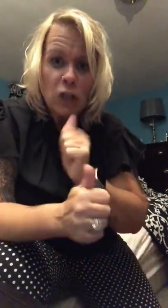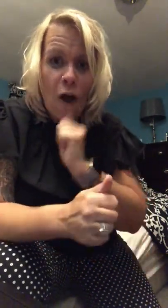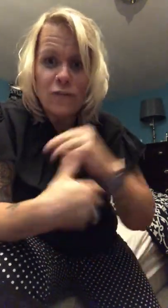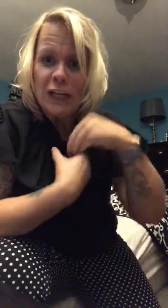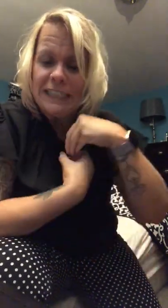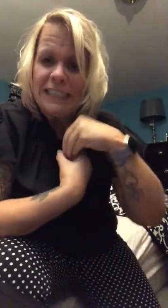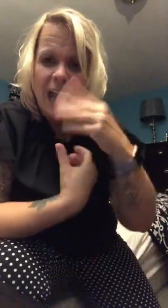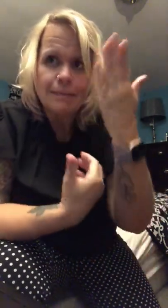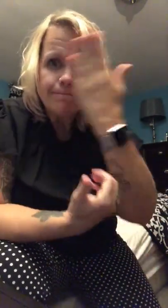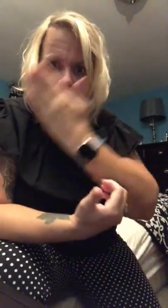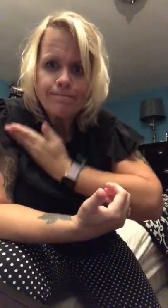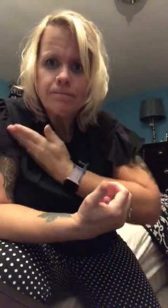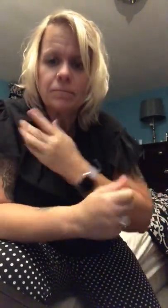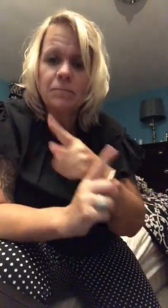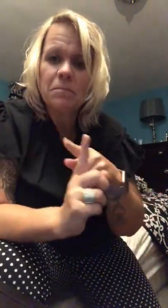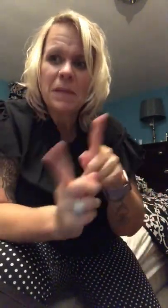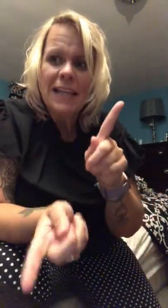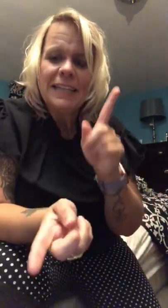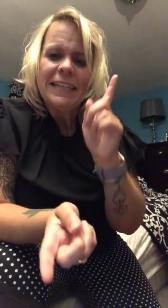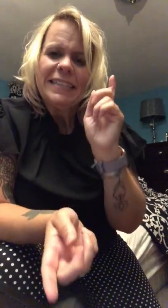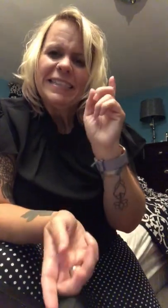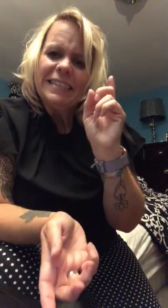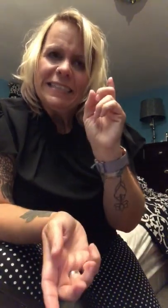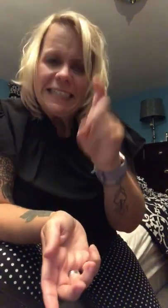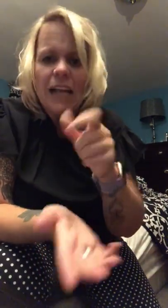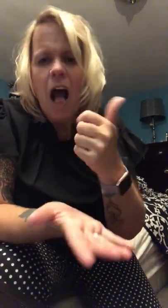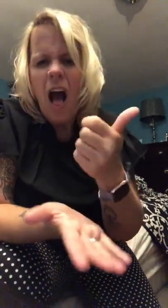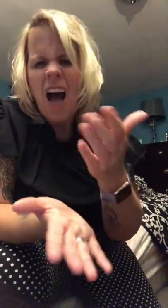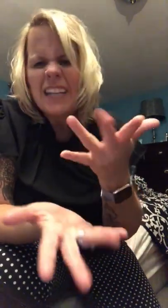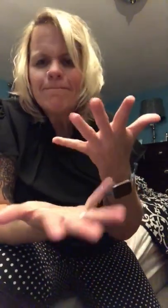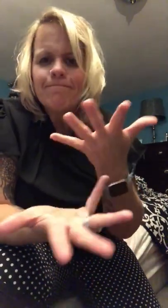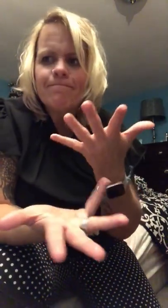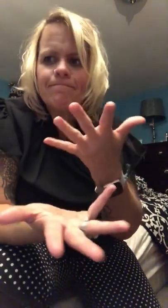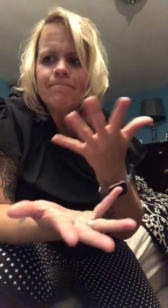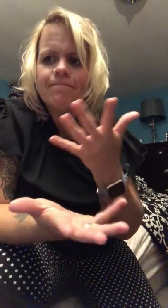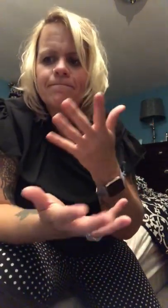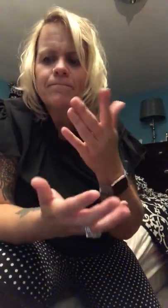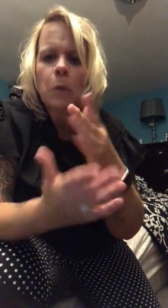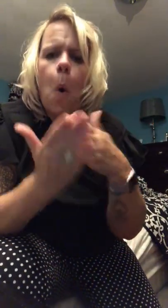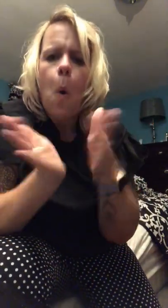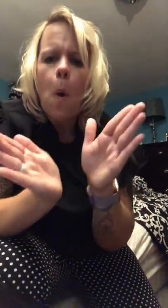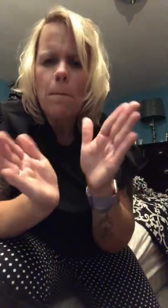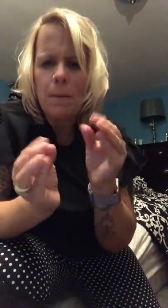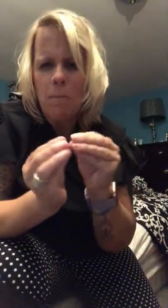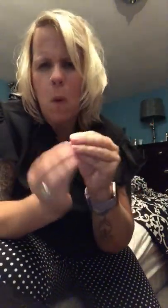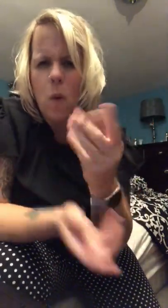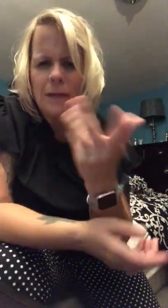keep a low profile but I need ... to be more open with it.